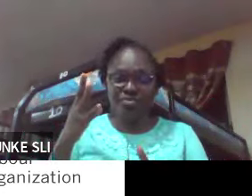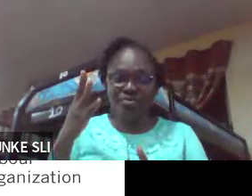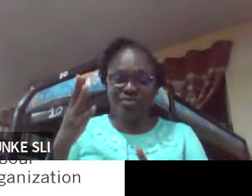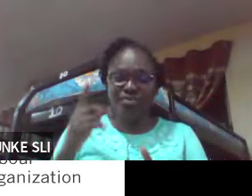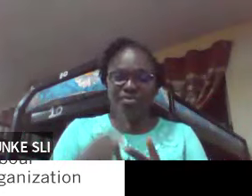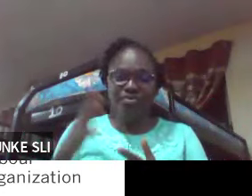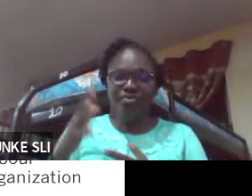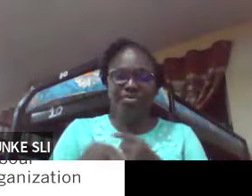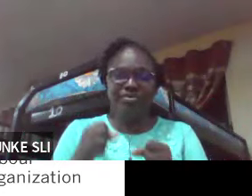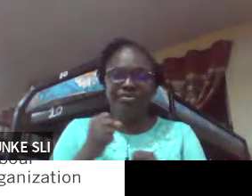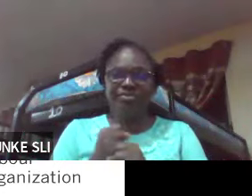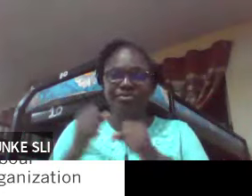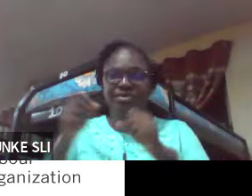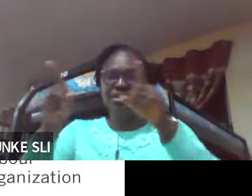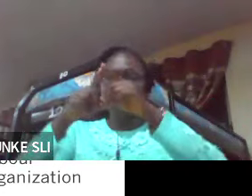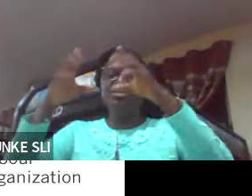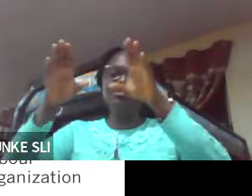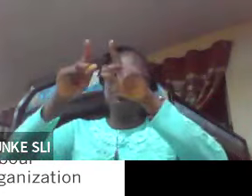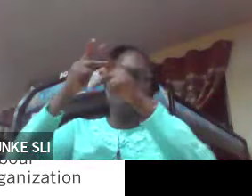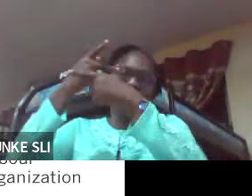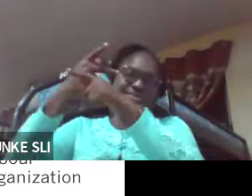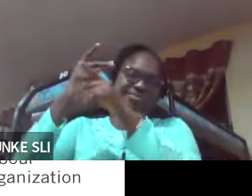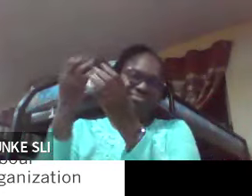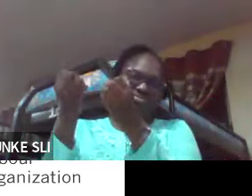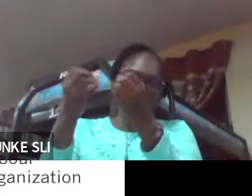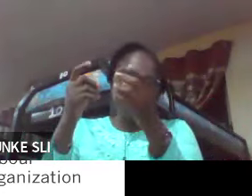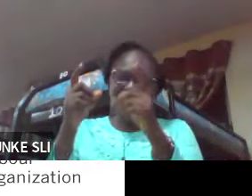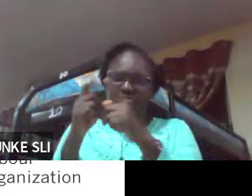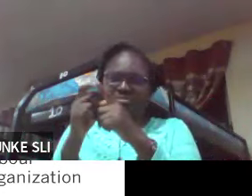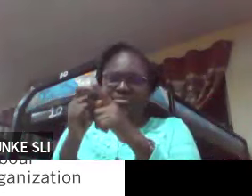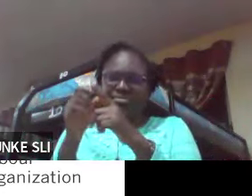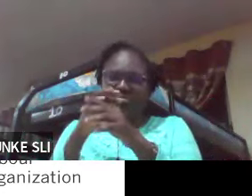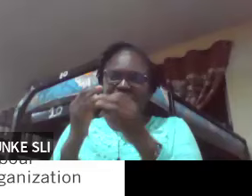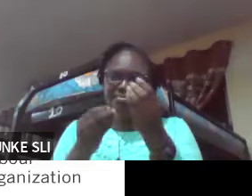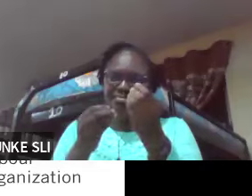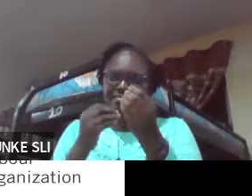Dotun Akinseinde: has produced so much rice that they are feeding Lagos State and Ogun state